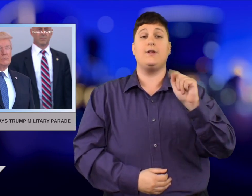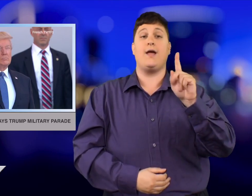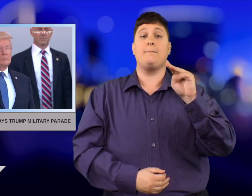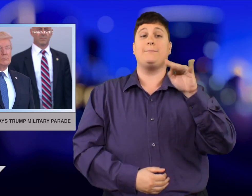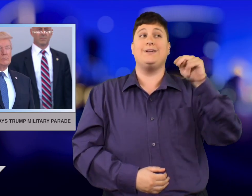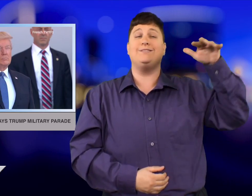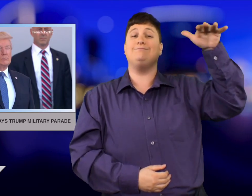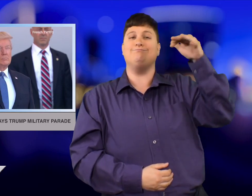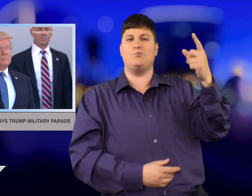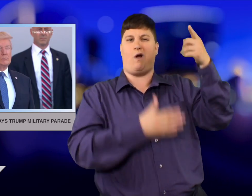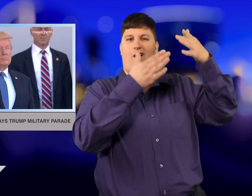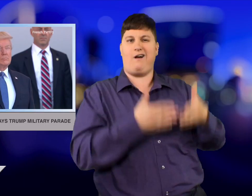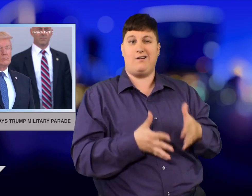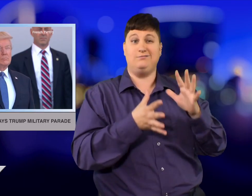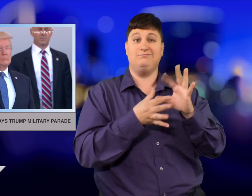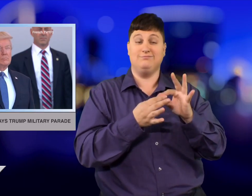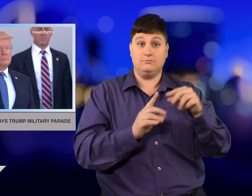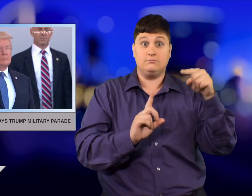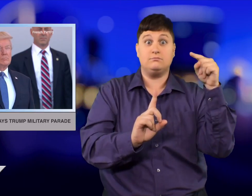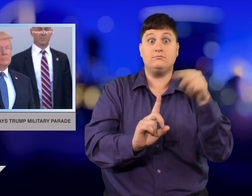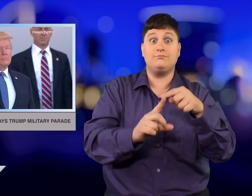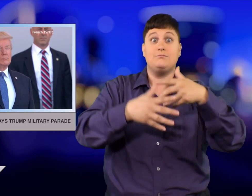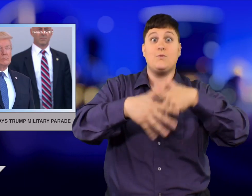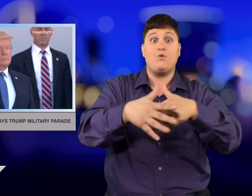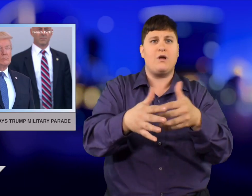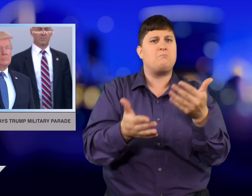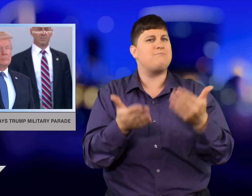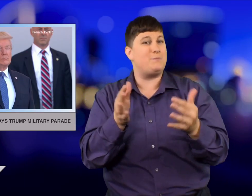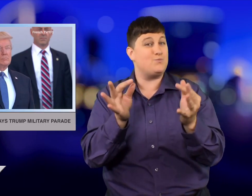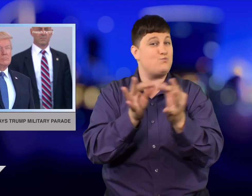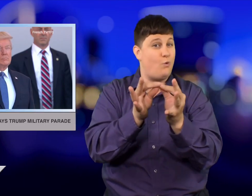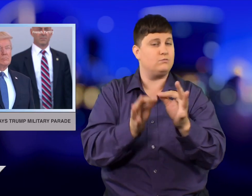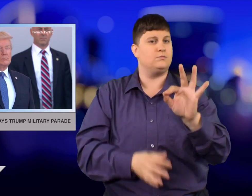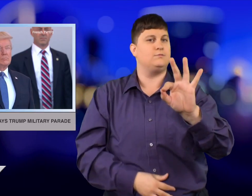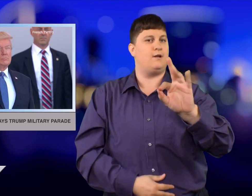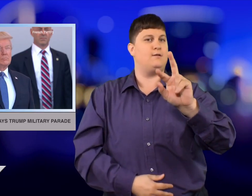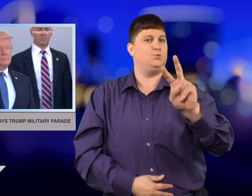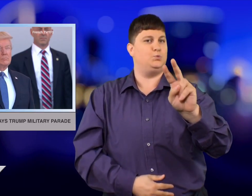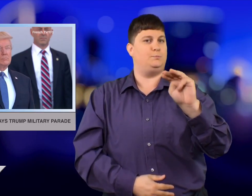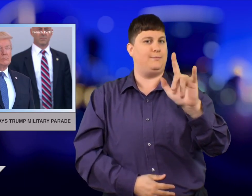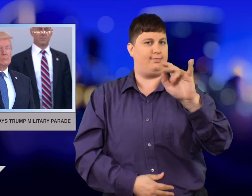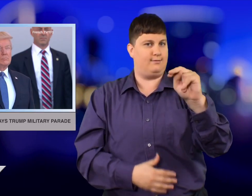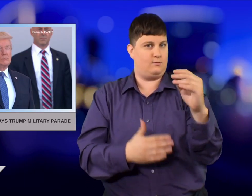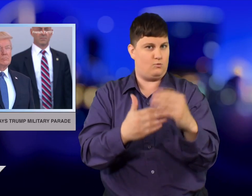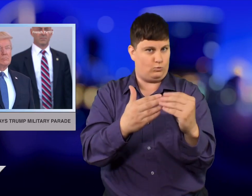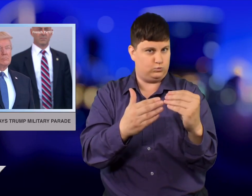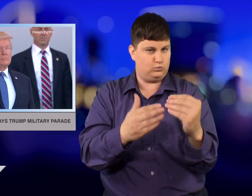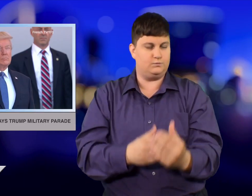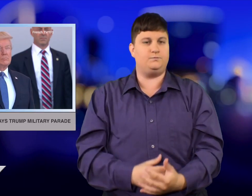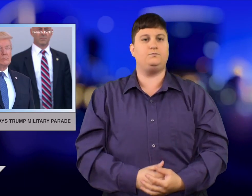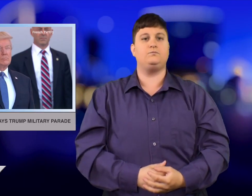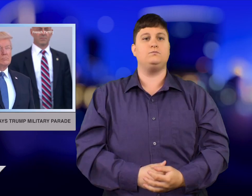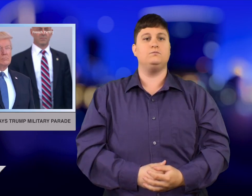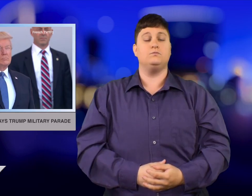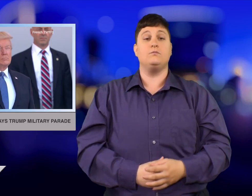An administration source says the parade may cost $92 million.